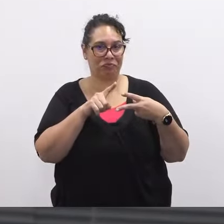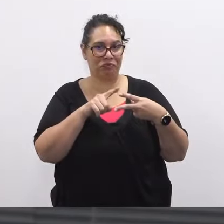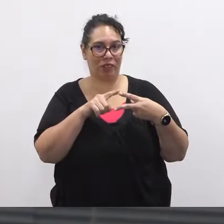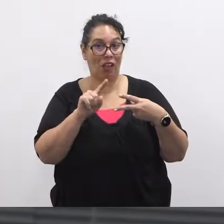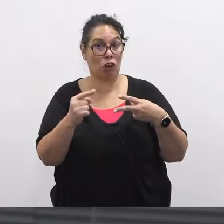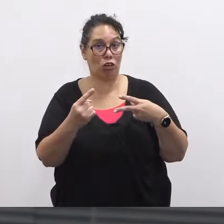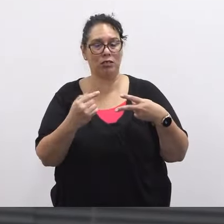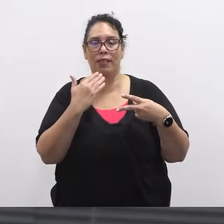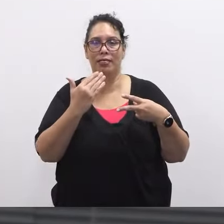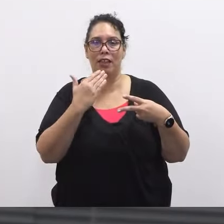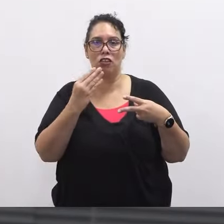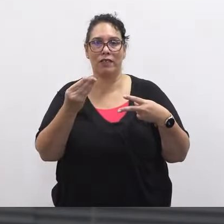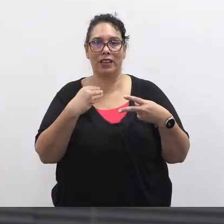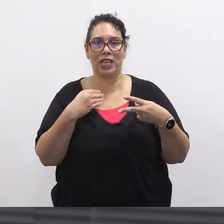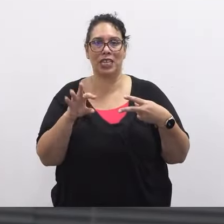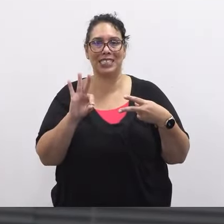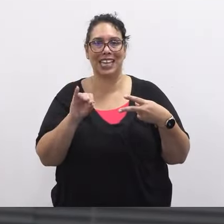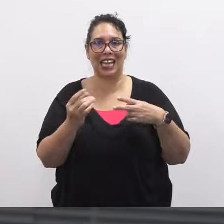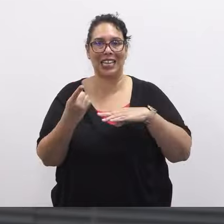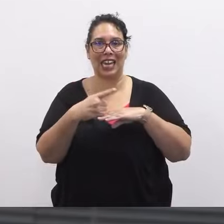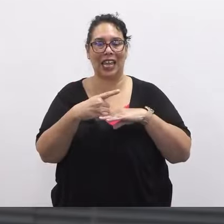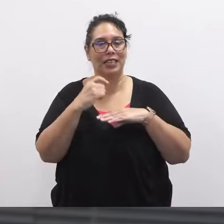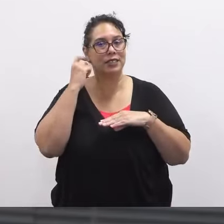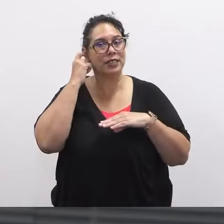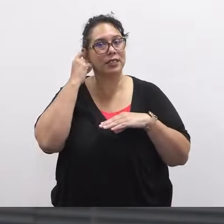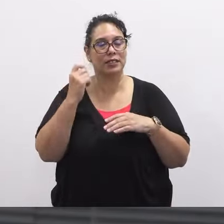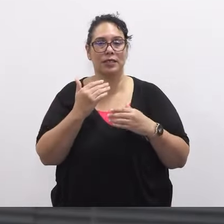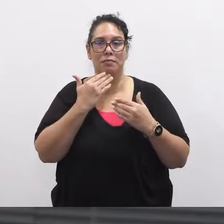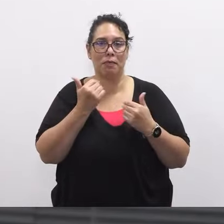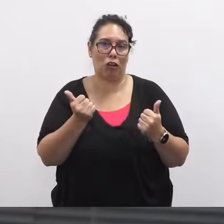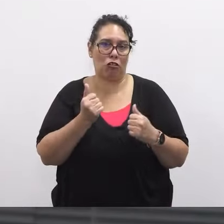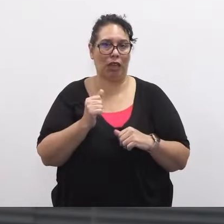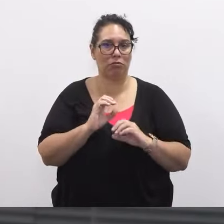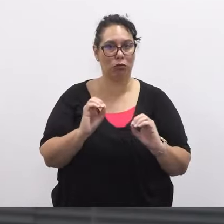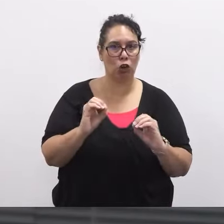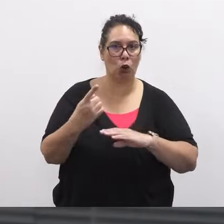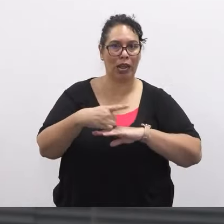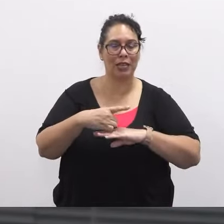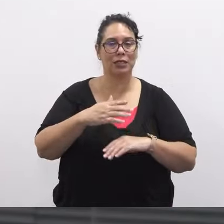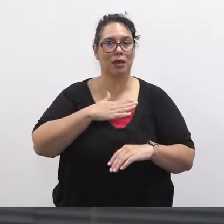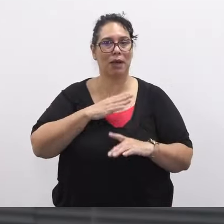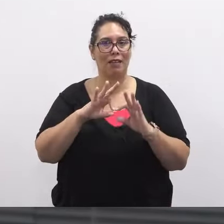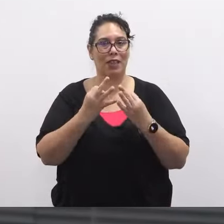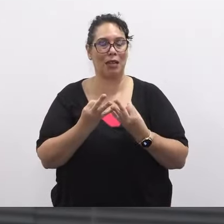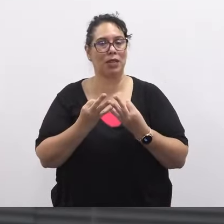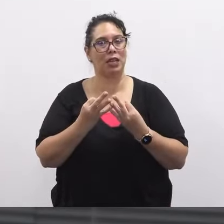thank you for giving us 90 days. It is so much better than zero days. My family got COVID in August,